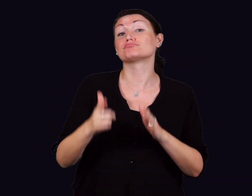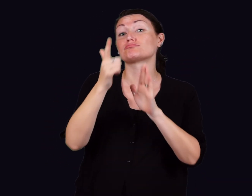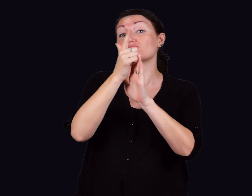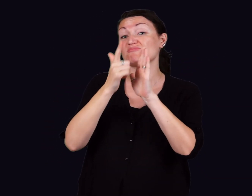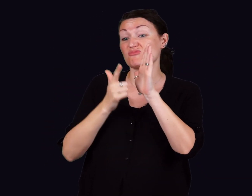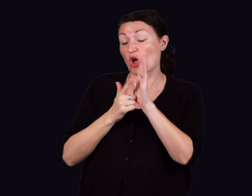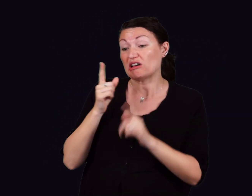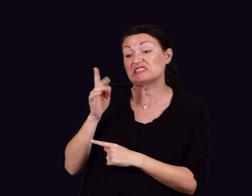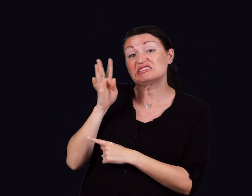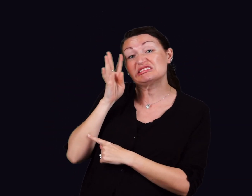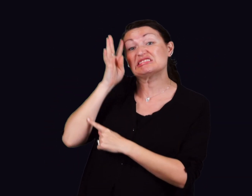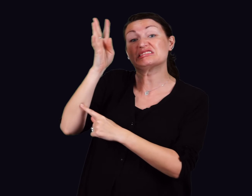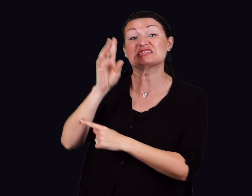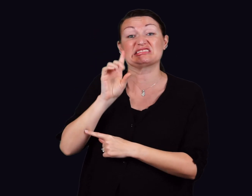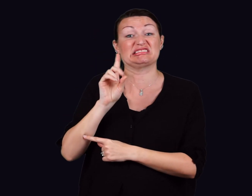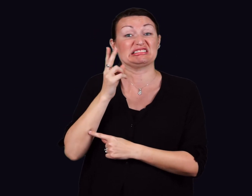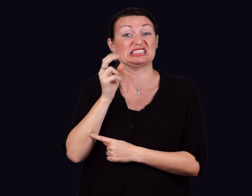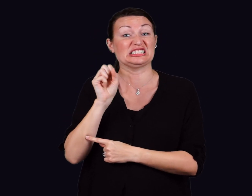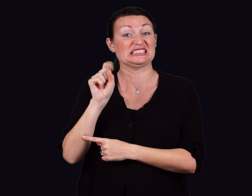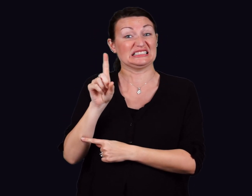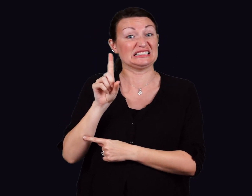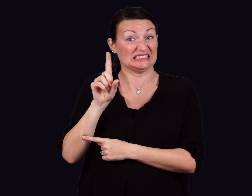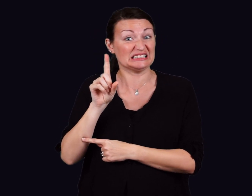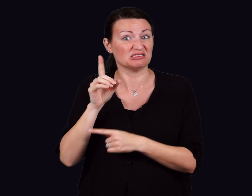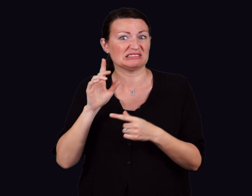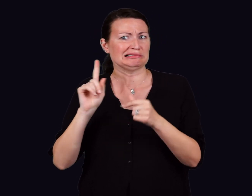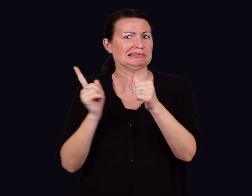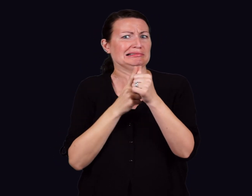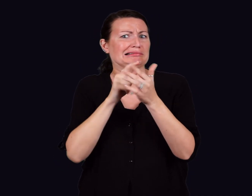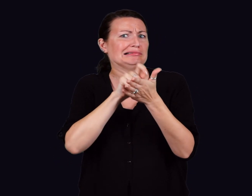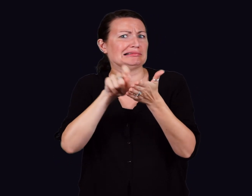The law that created the Deaf and Hard of Hearing Services Division